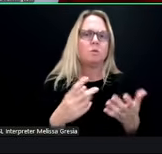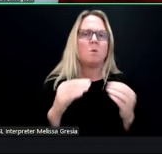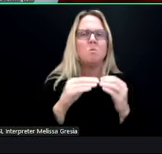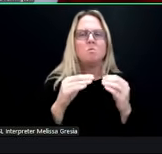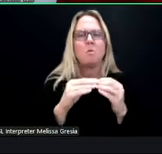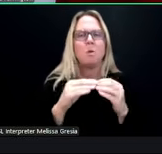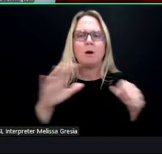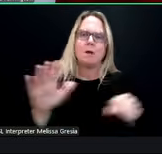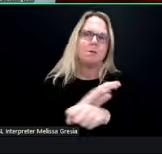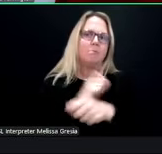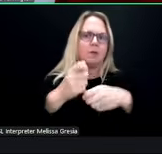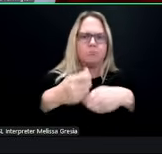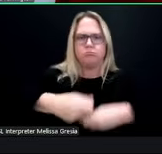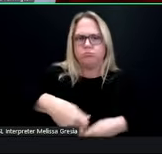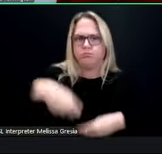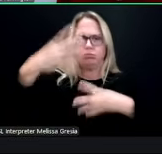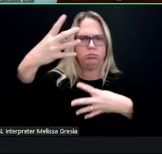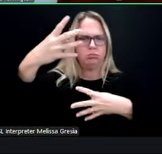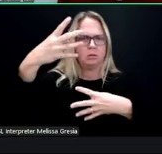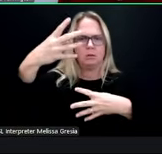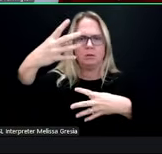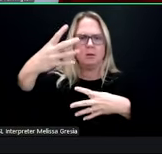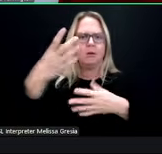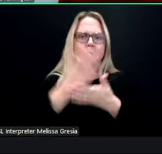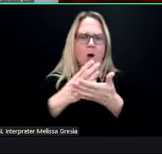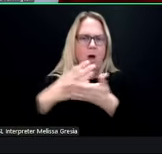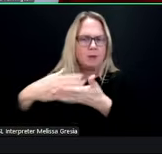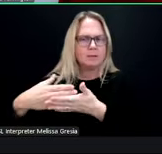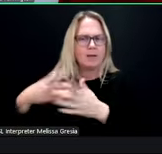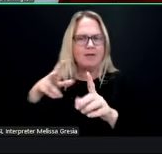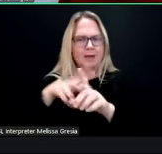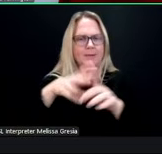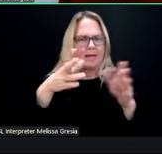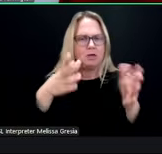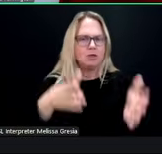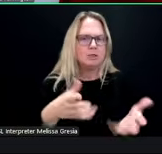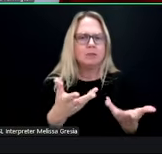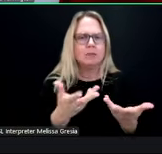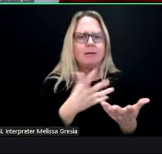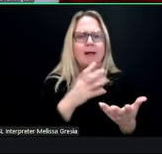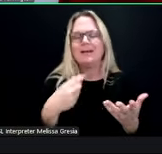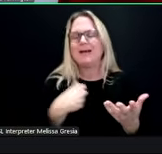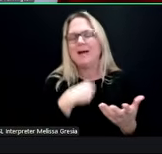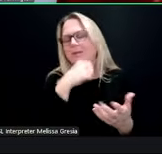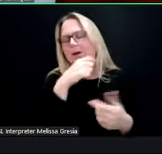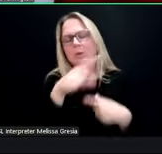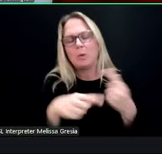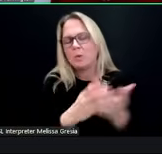list of um components of the application. Um and I won't go through all of this, but you'll have